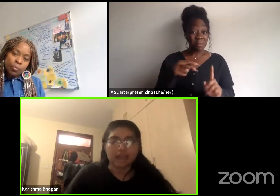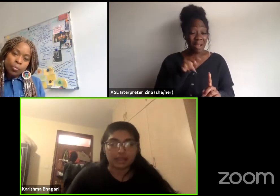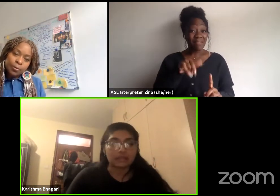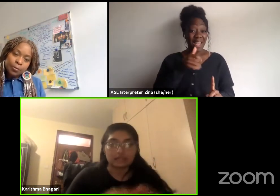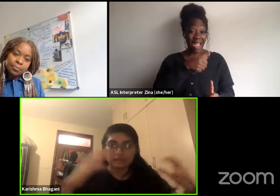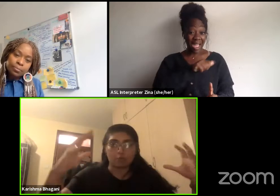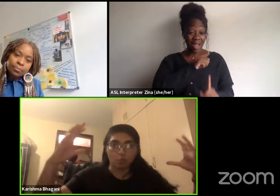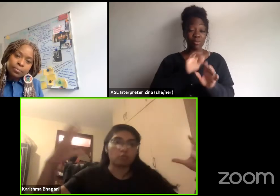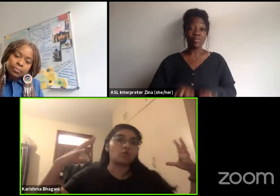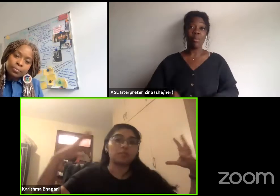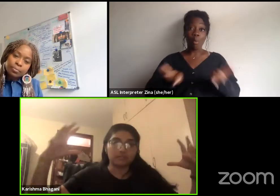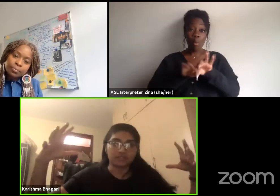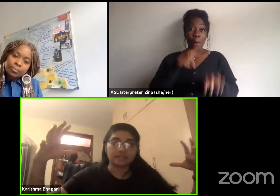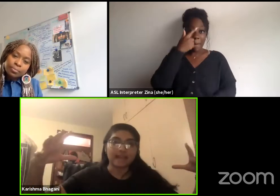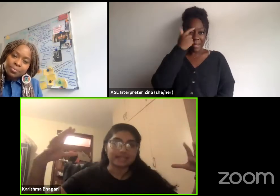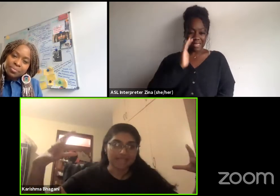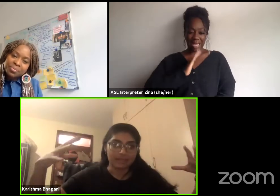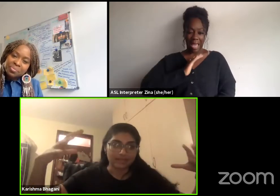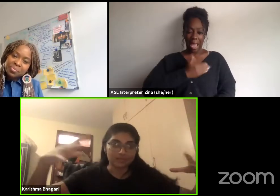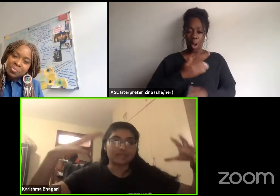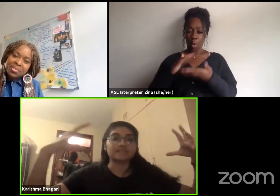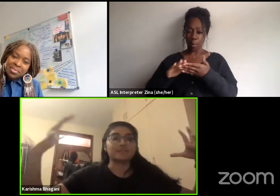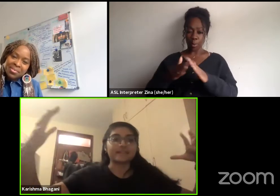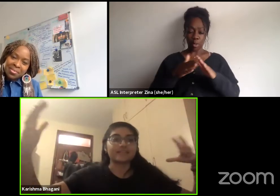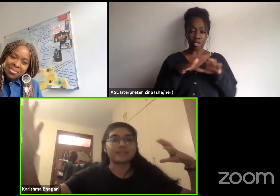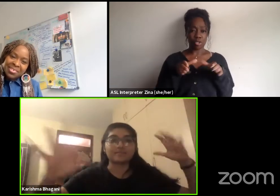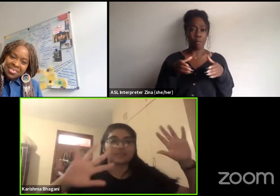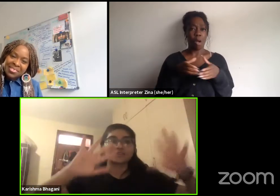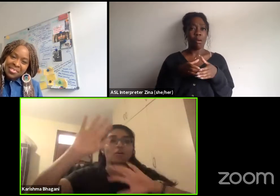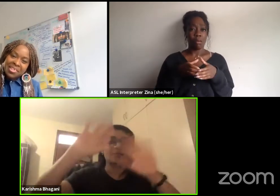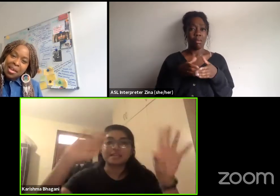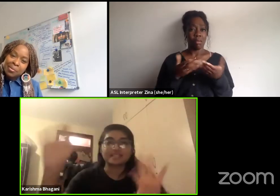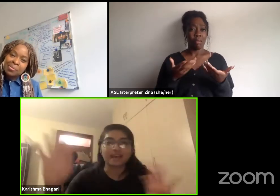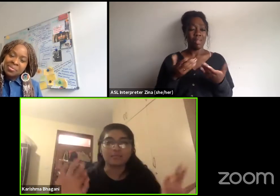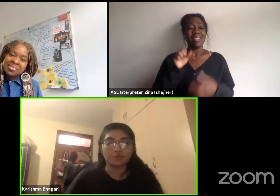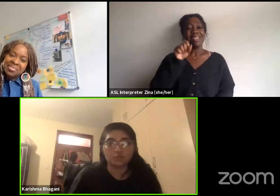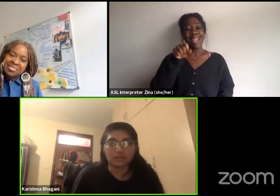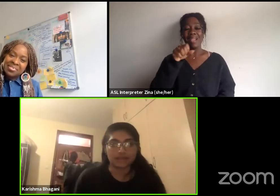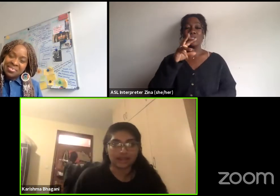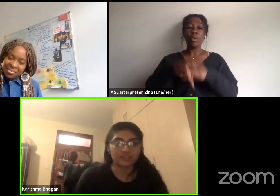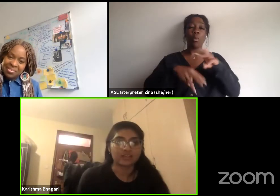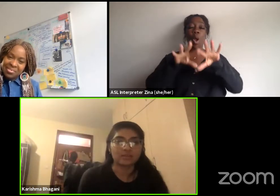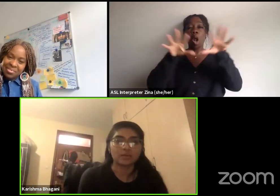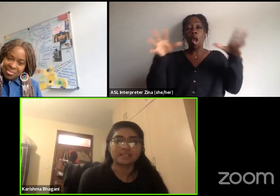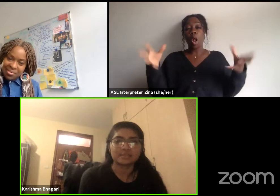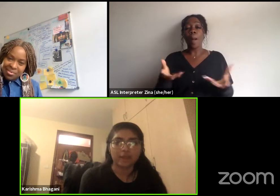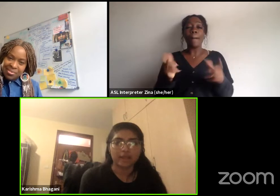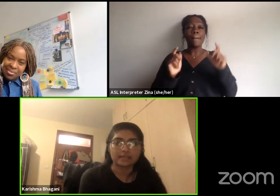like the global theater landscape, as big as it may seem there's always a mutual connection and the word spreads.